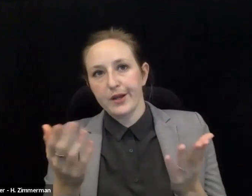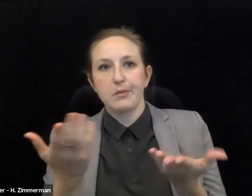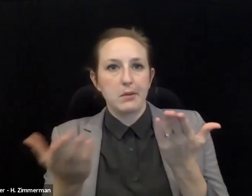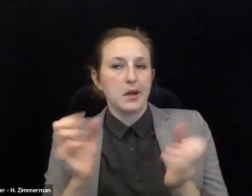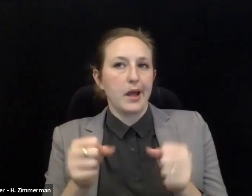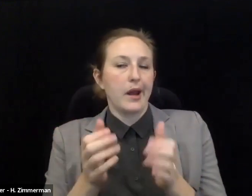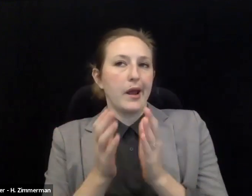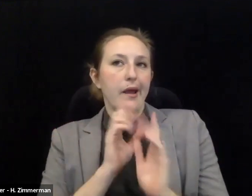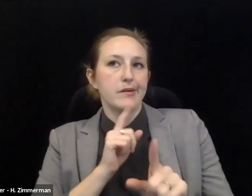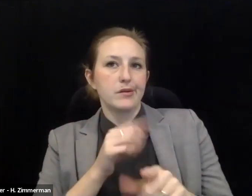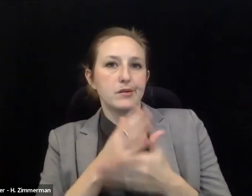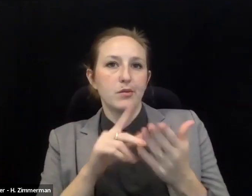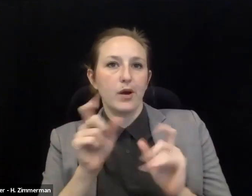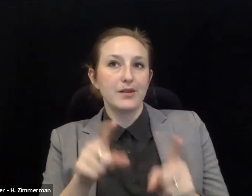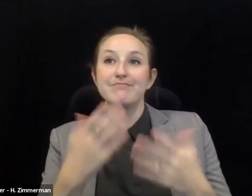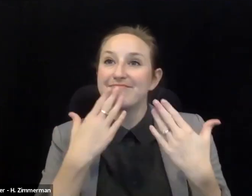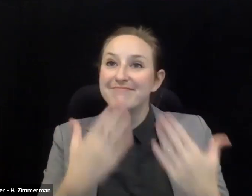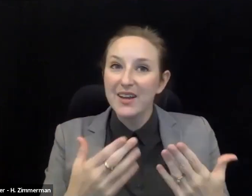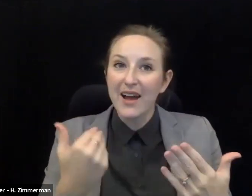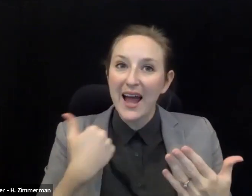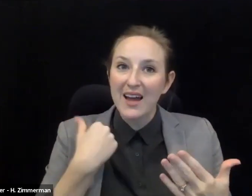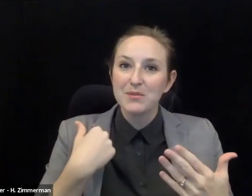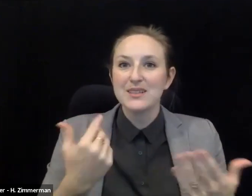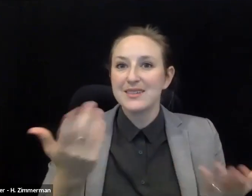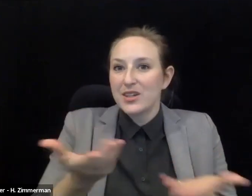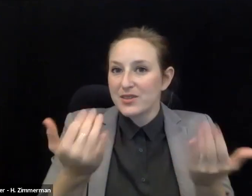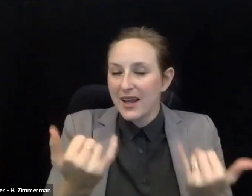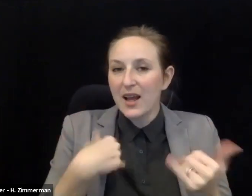and thank you for having me here today and look forward to talking to you about the program and